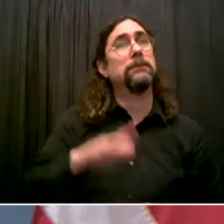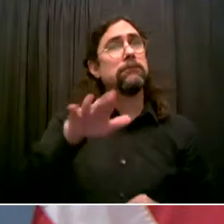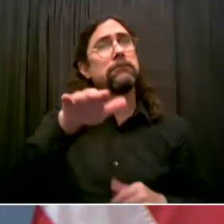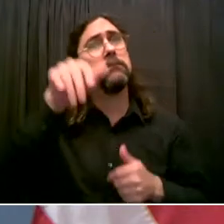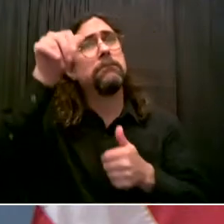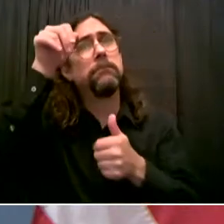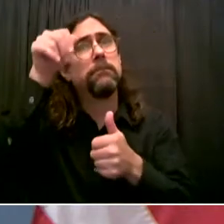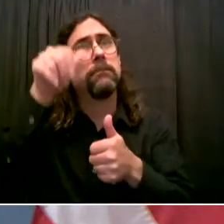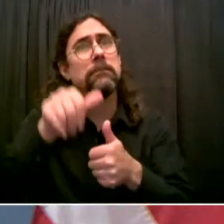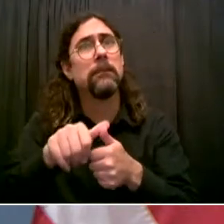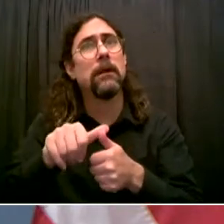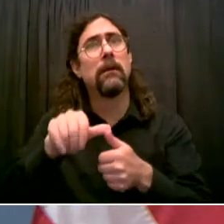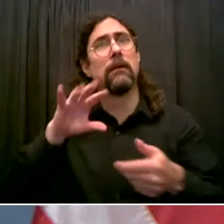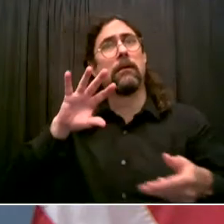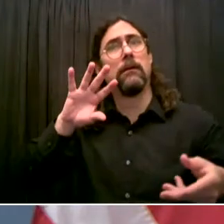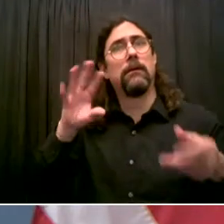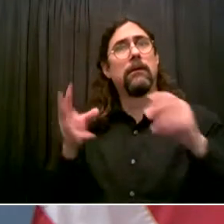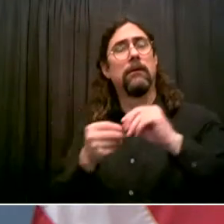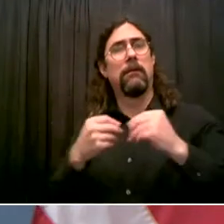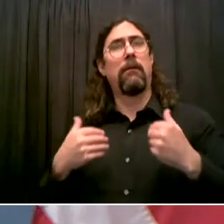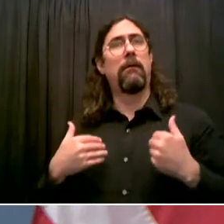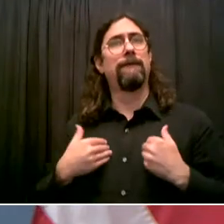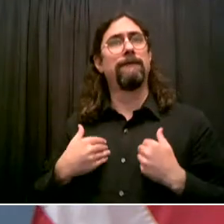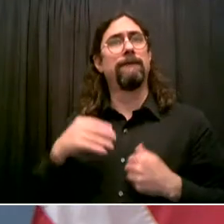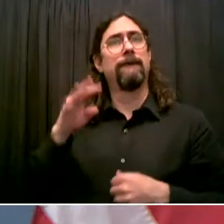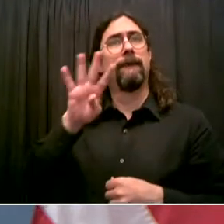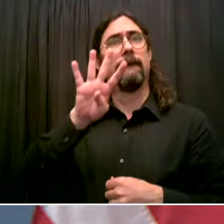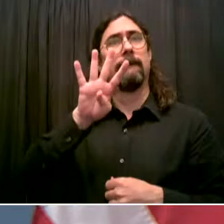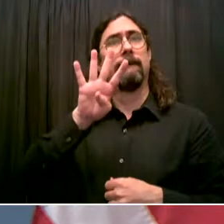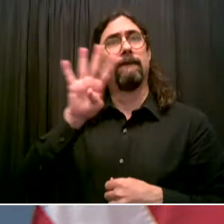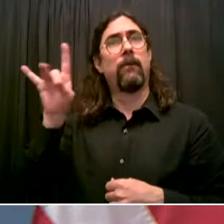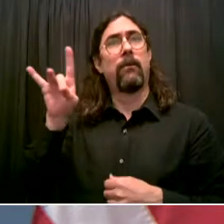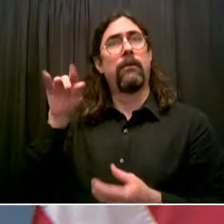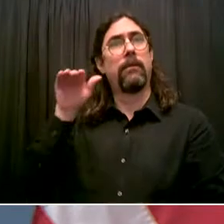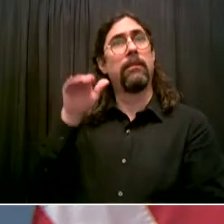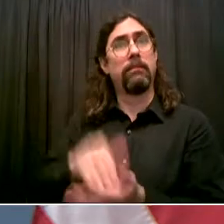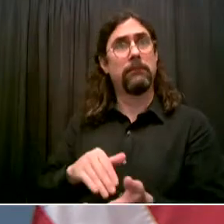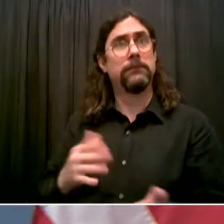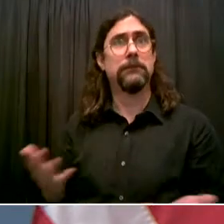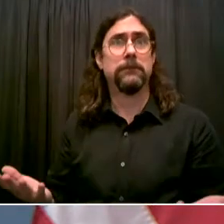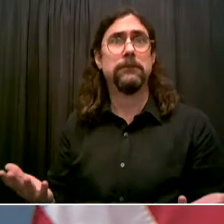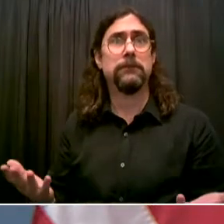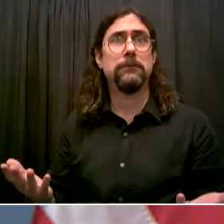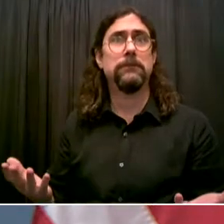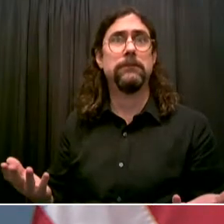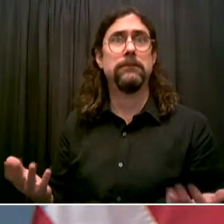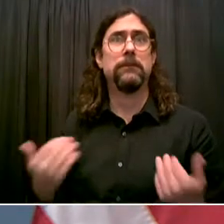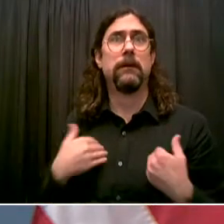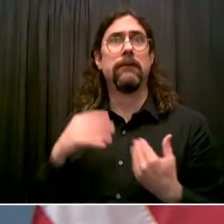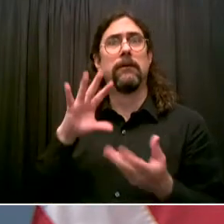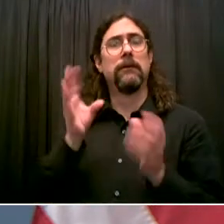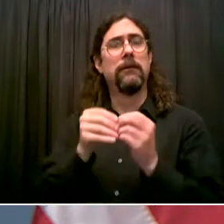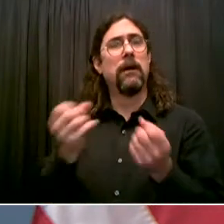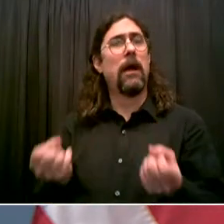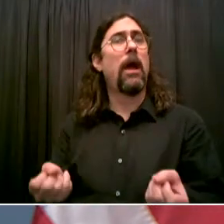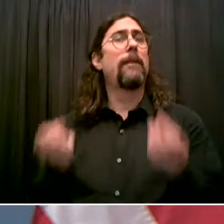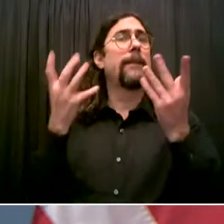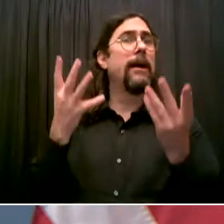SHELTER SENSES IS 48,492. THAT